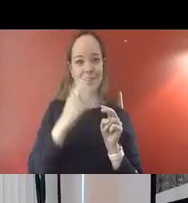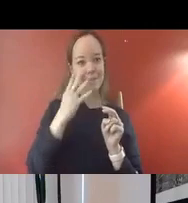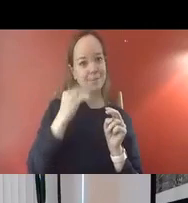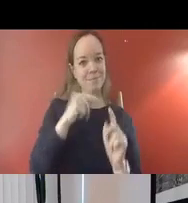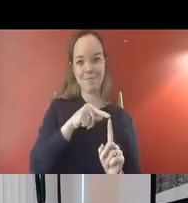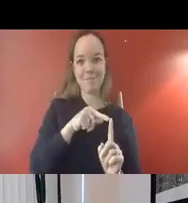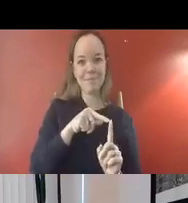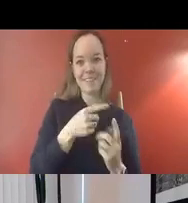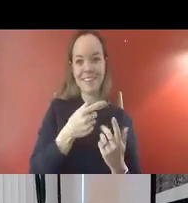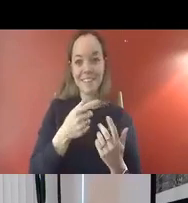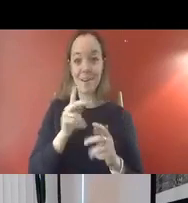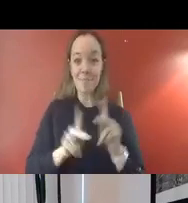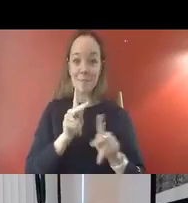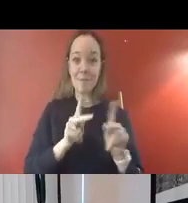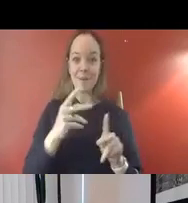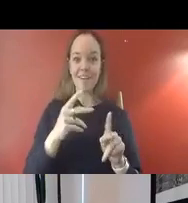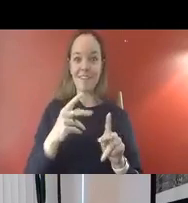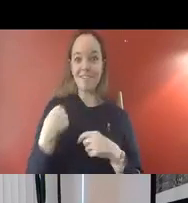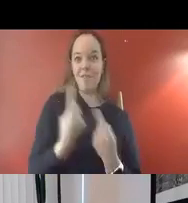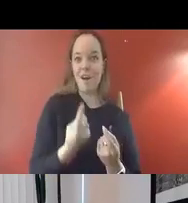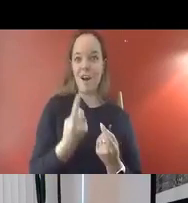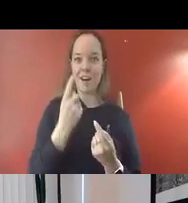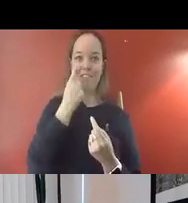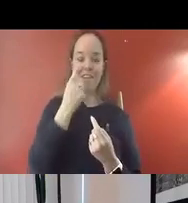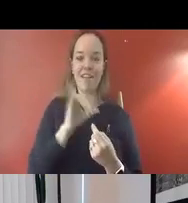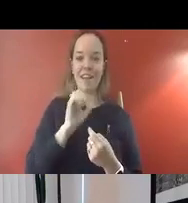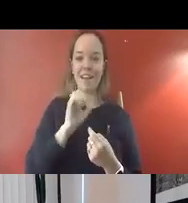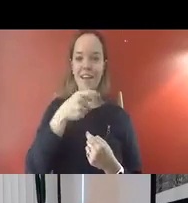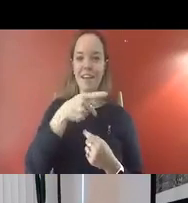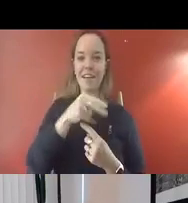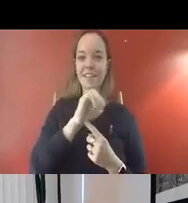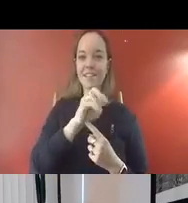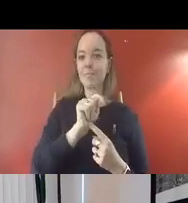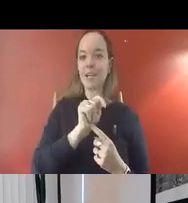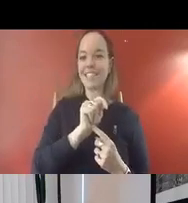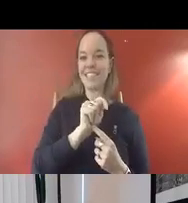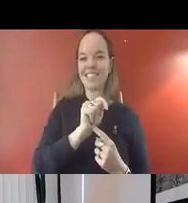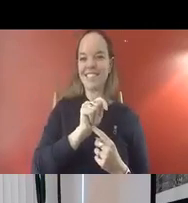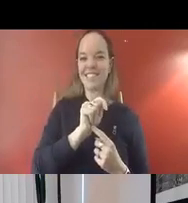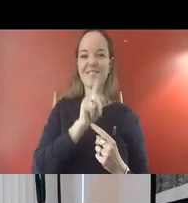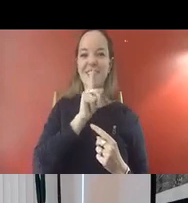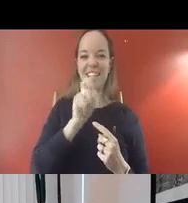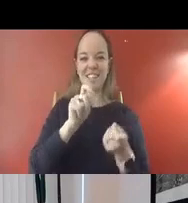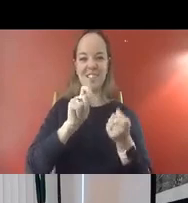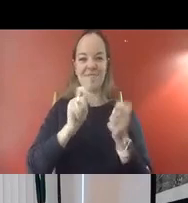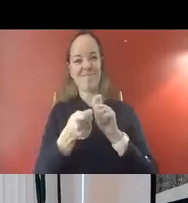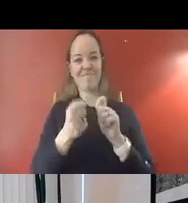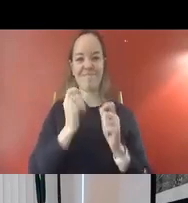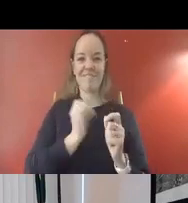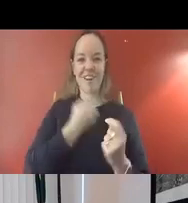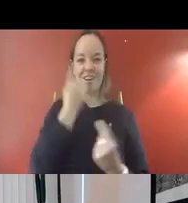but now we're going to need to pace started off at a sprint and we needed t,o ourselves. It's hard to put ourselves but now we're going to need to pace first and it's hard for us to realize ourselves. It's hard to put ourselves